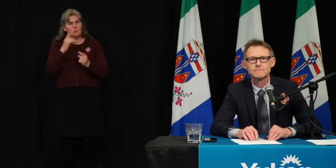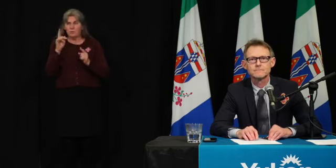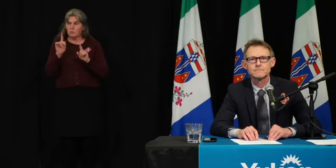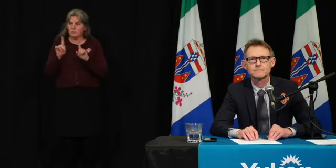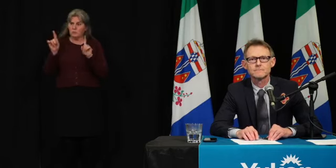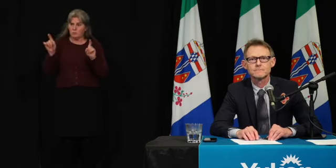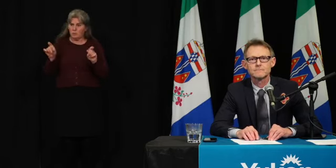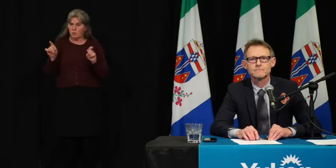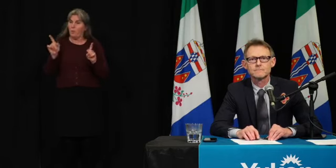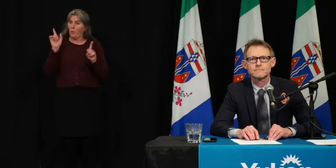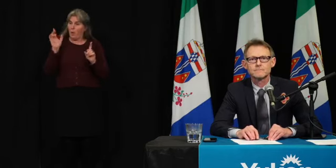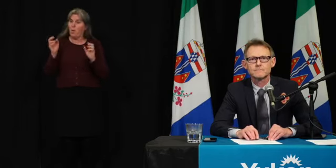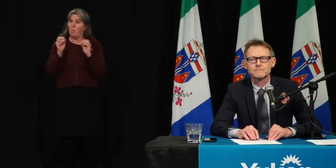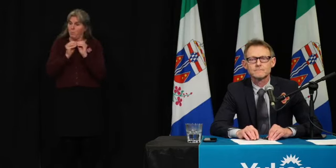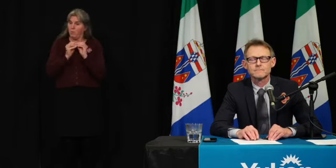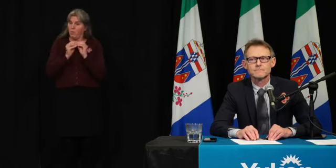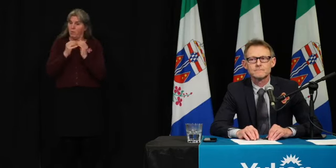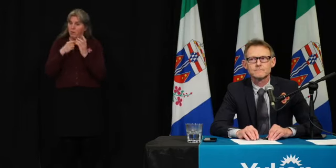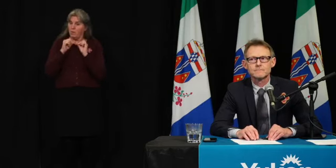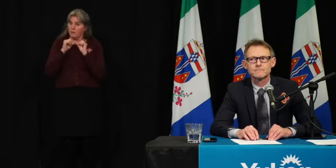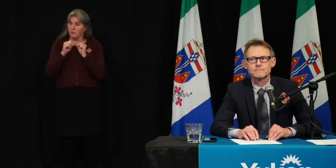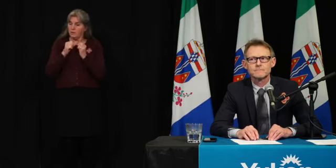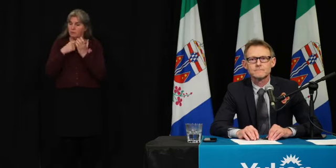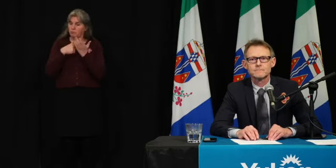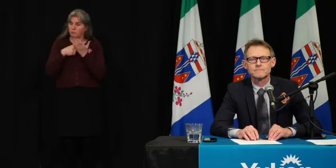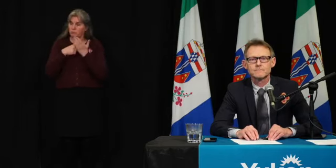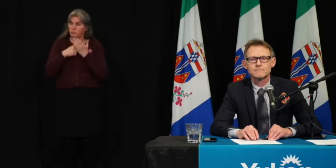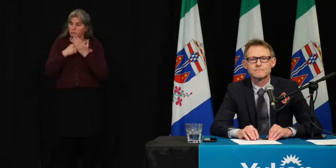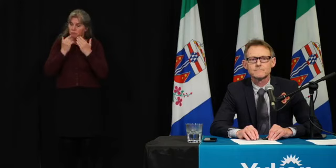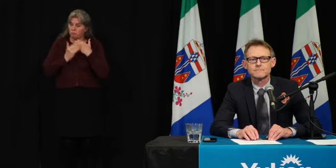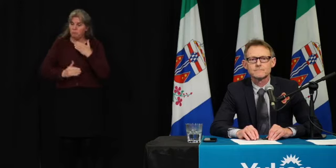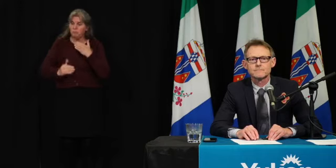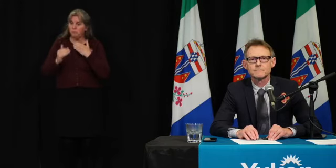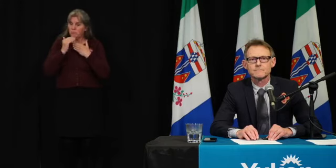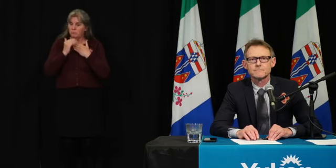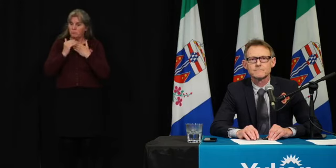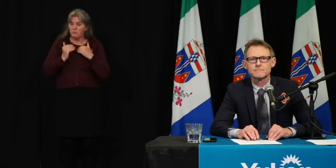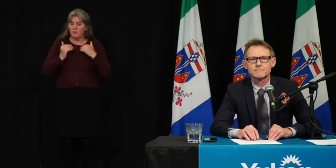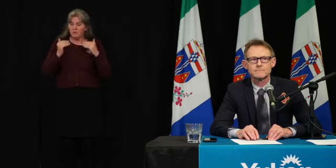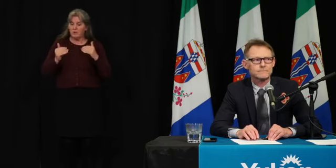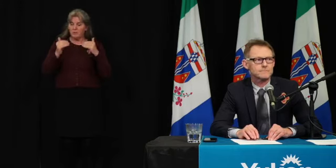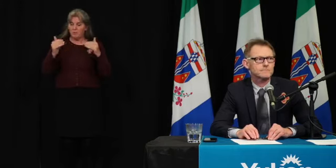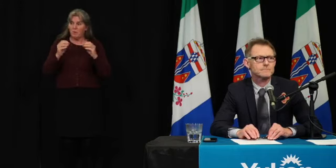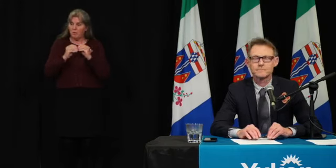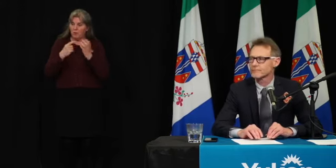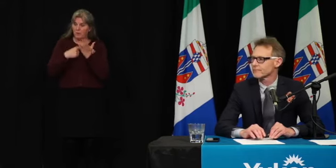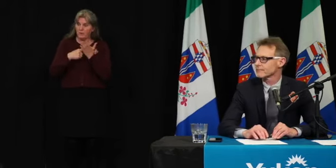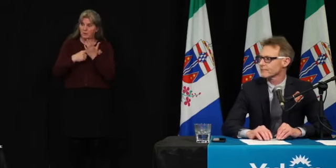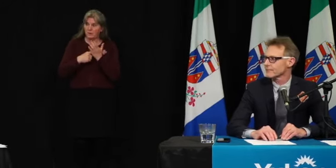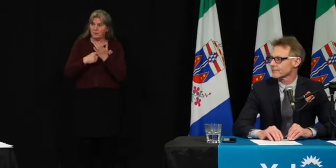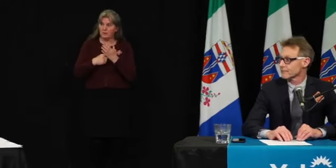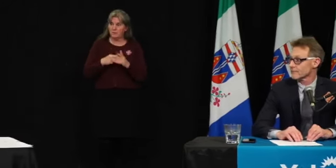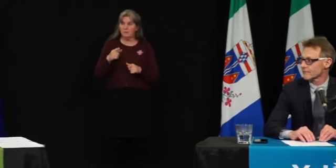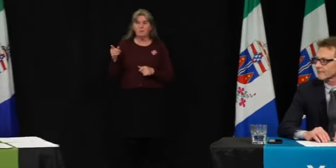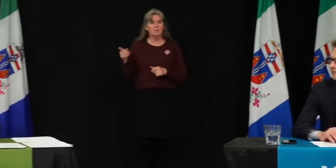the face zero or the current state.